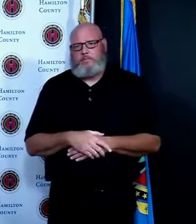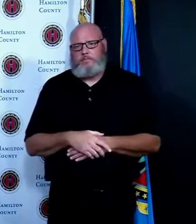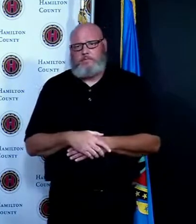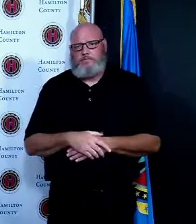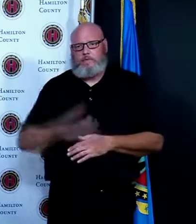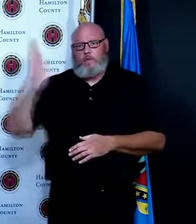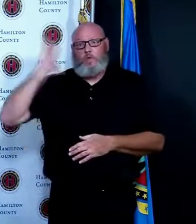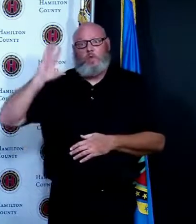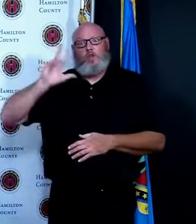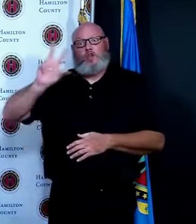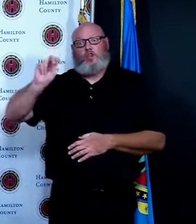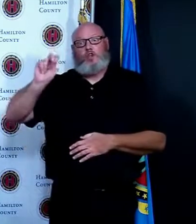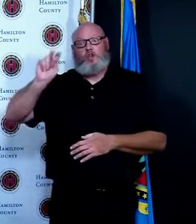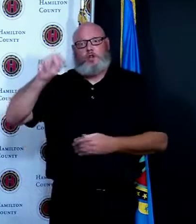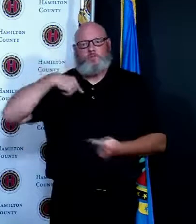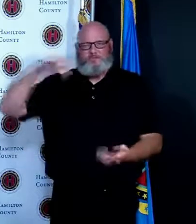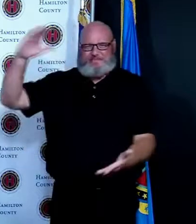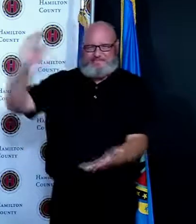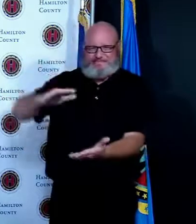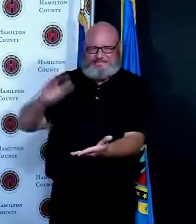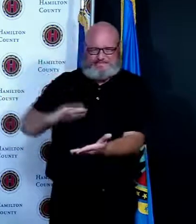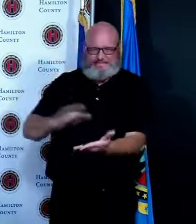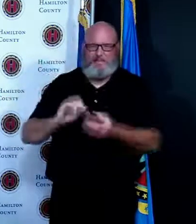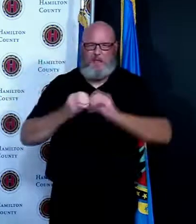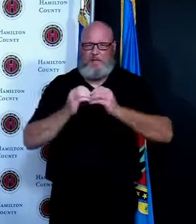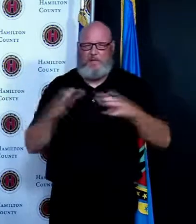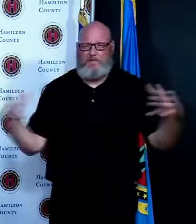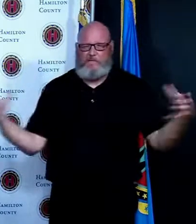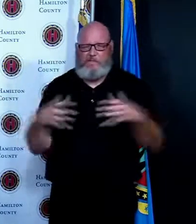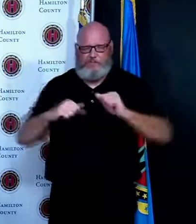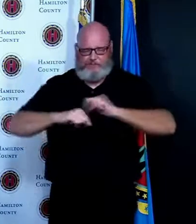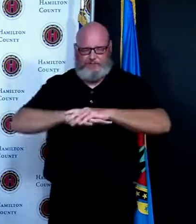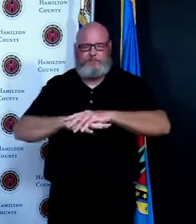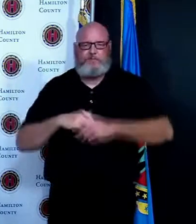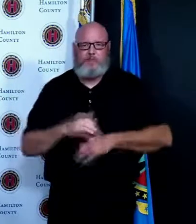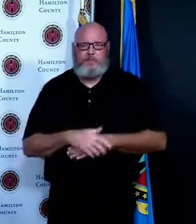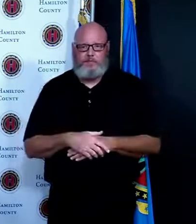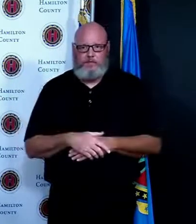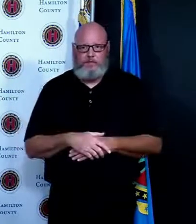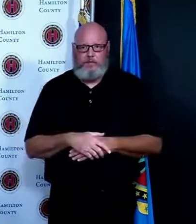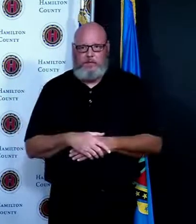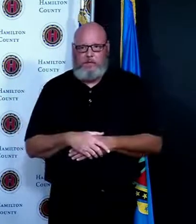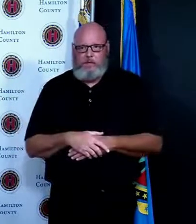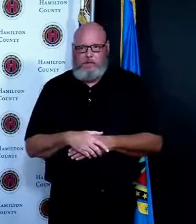consider limiting the number ultimately the best solution though continues to be social distancing